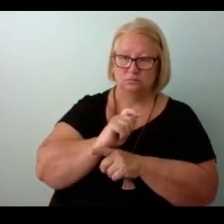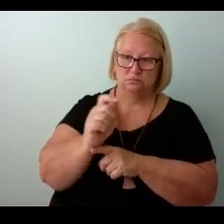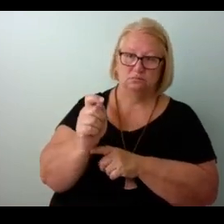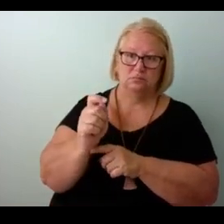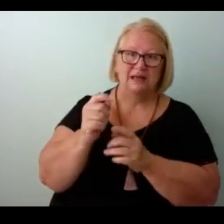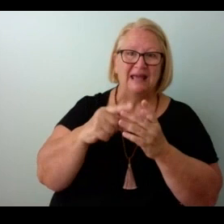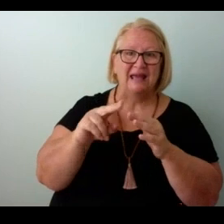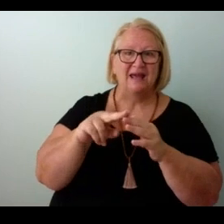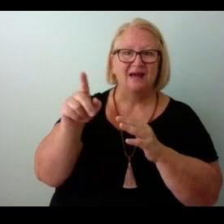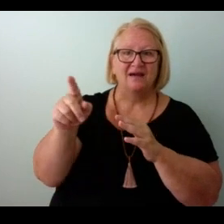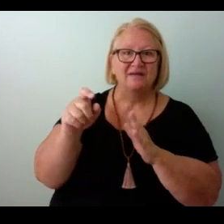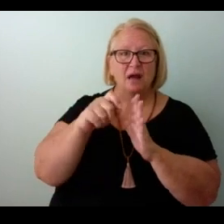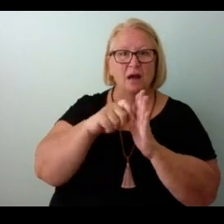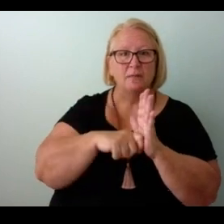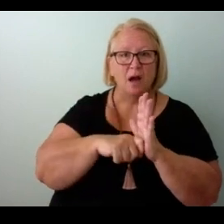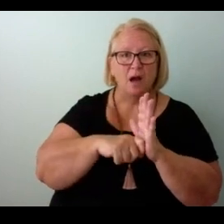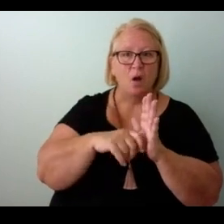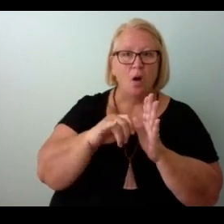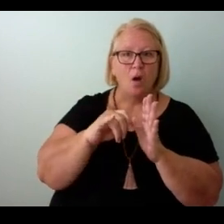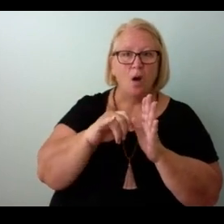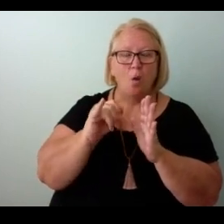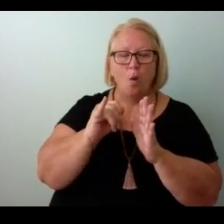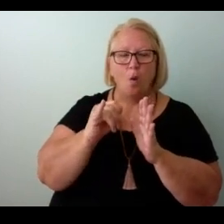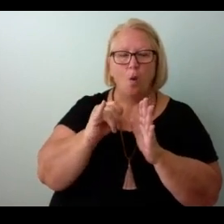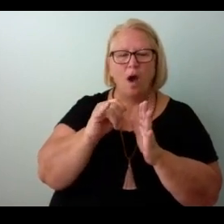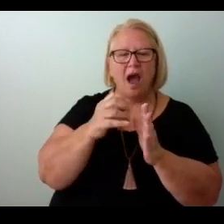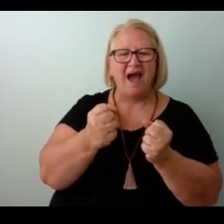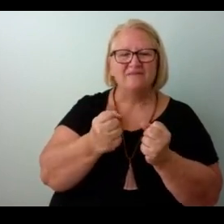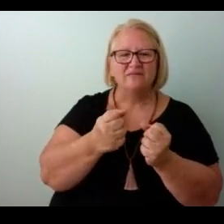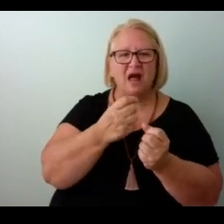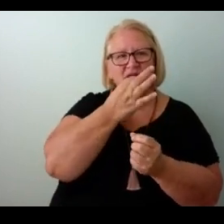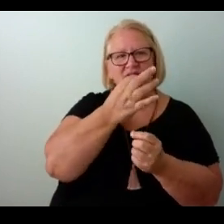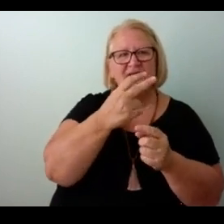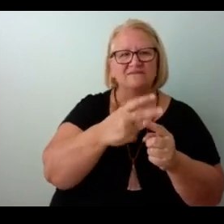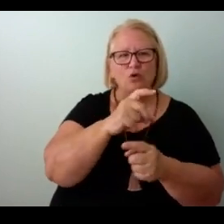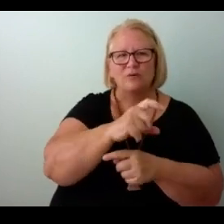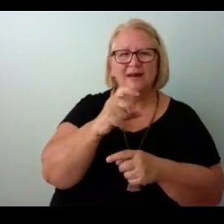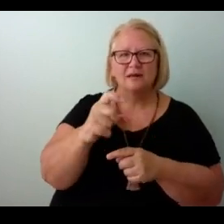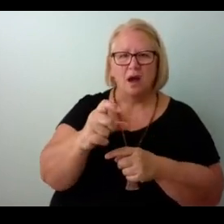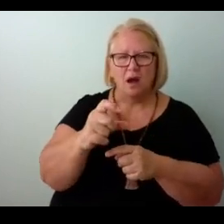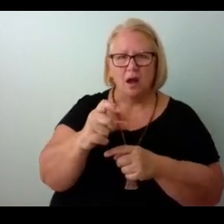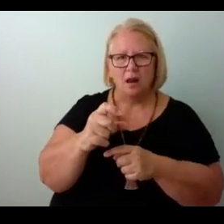or obtain a credit card within two years prior to being bankrupt.